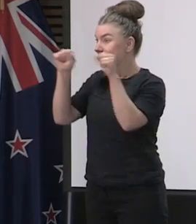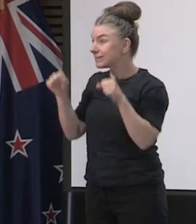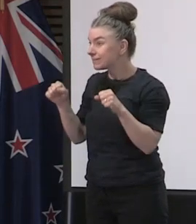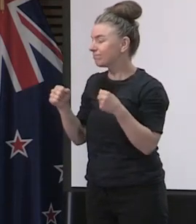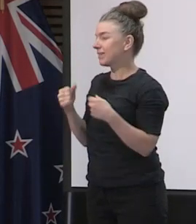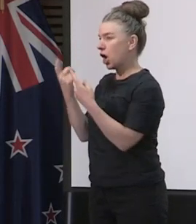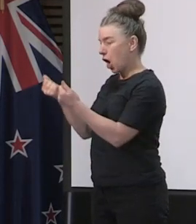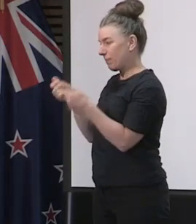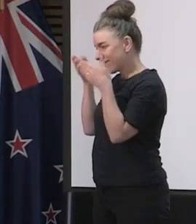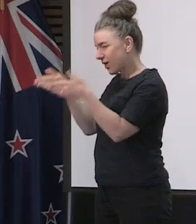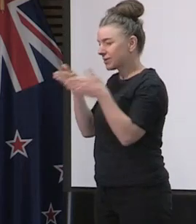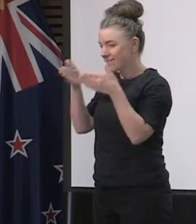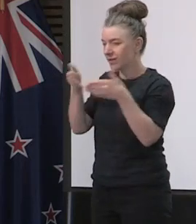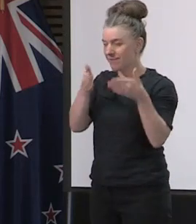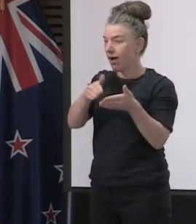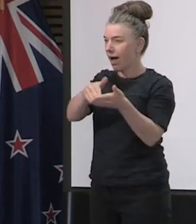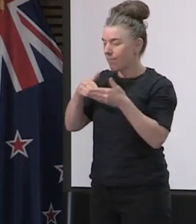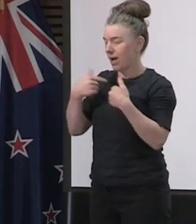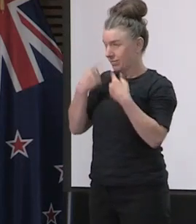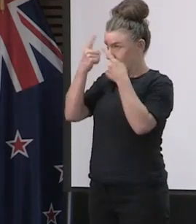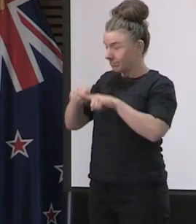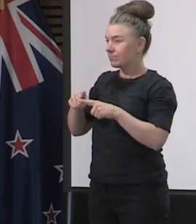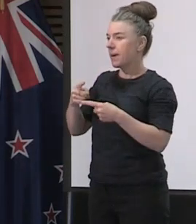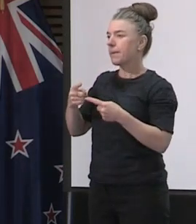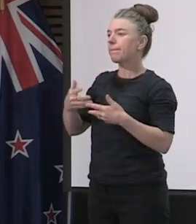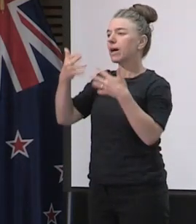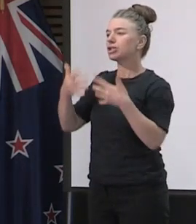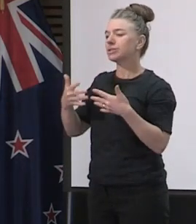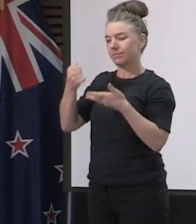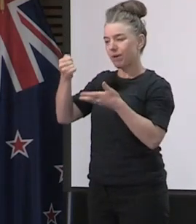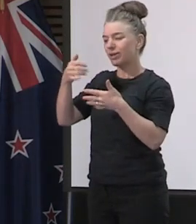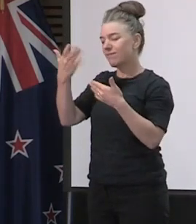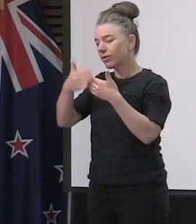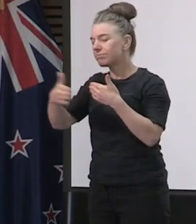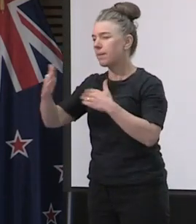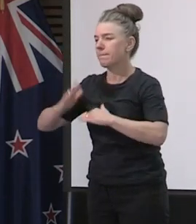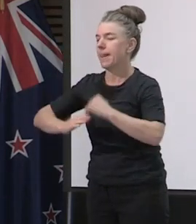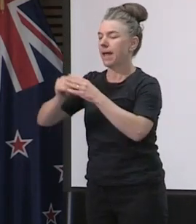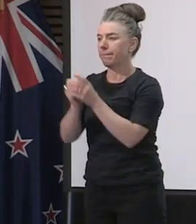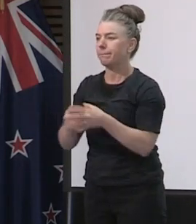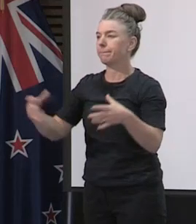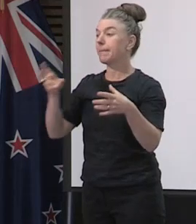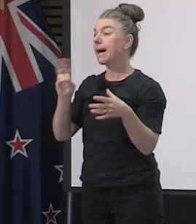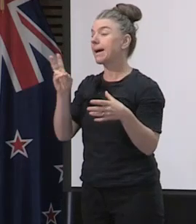calved a path based on our people, our health system and our economy and now that is